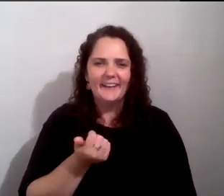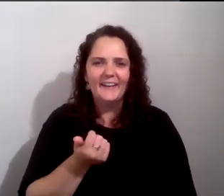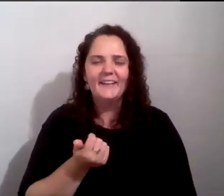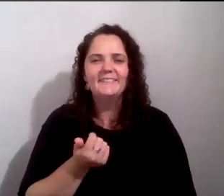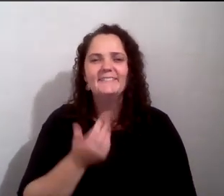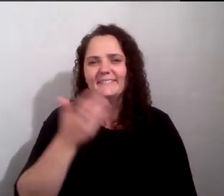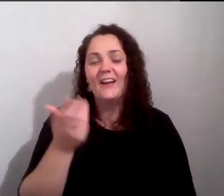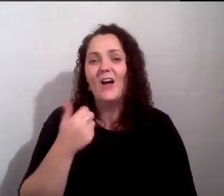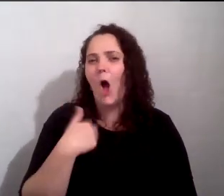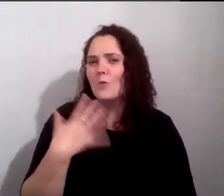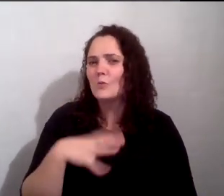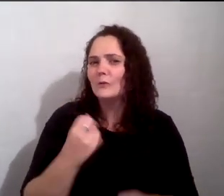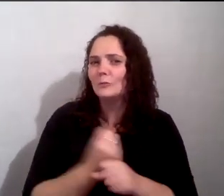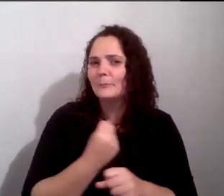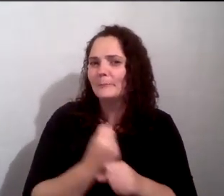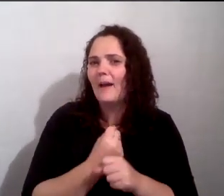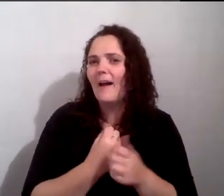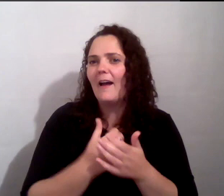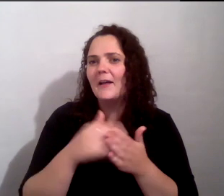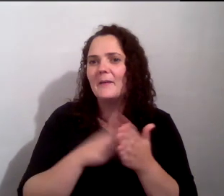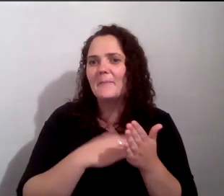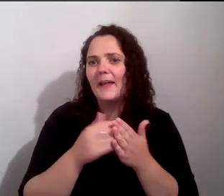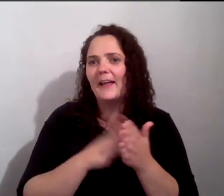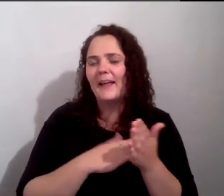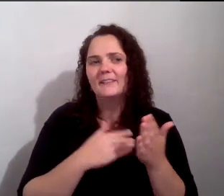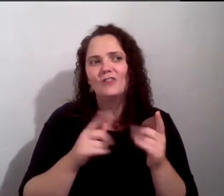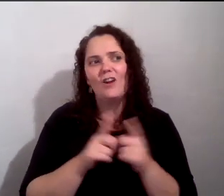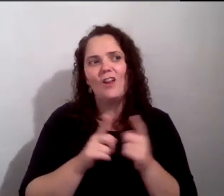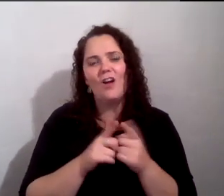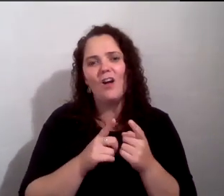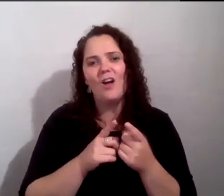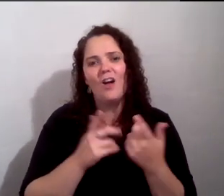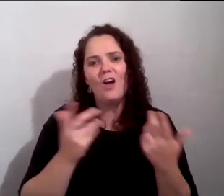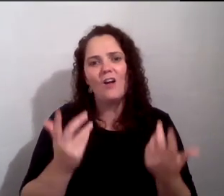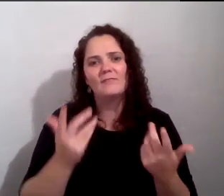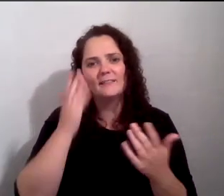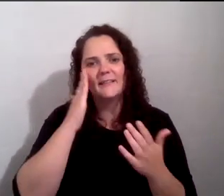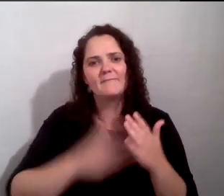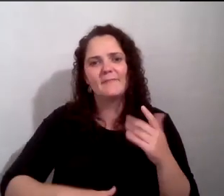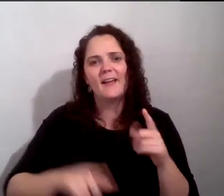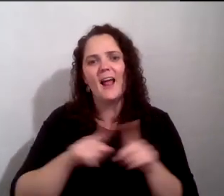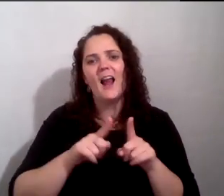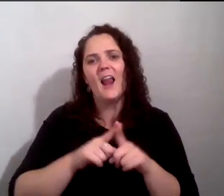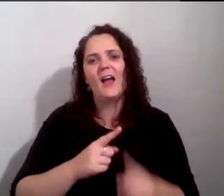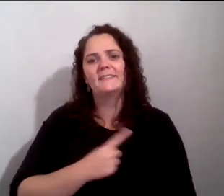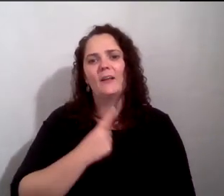which is a nice sort thing, so I guess I wanted to make a painting that felt like the experience of being single